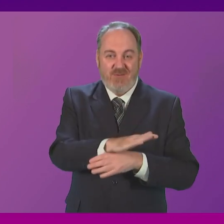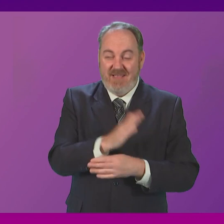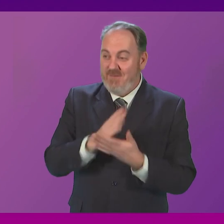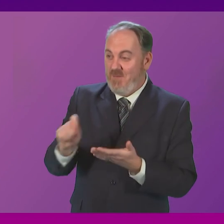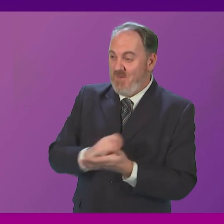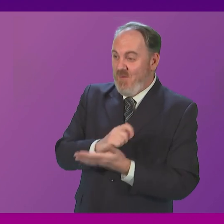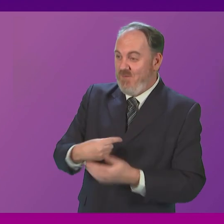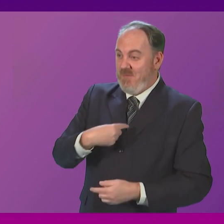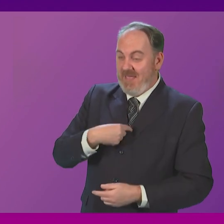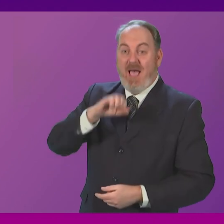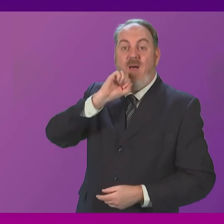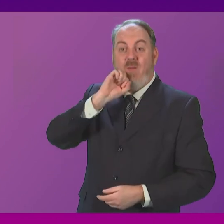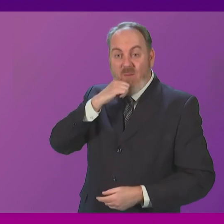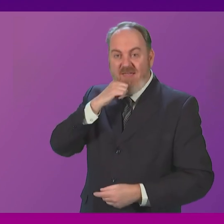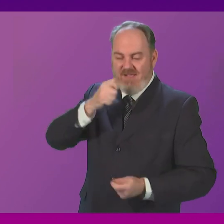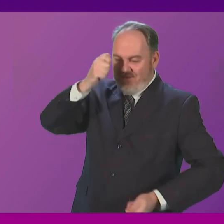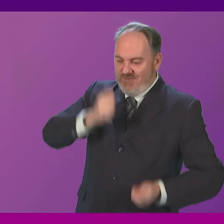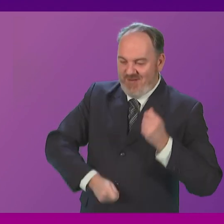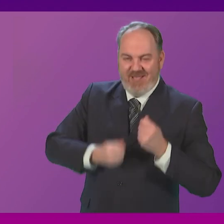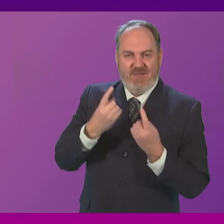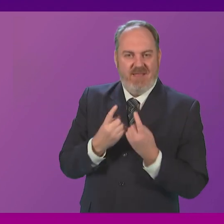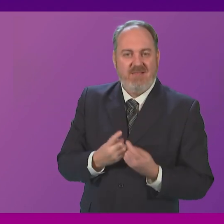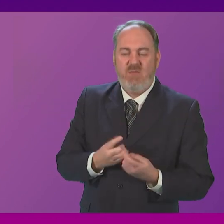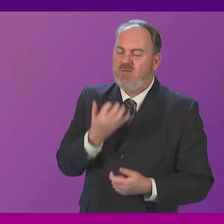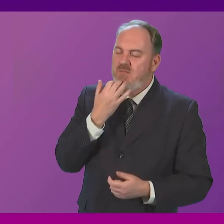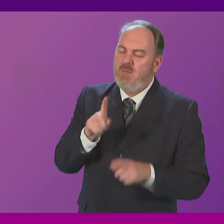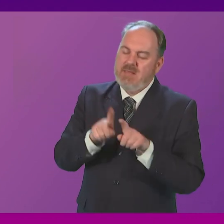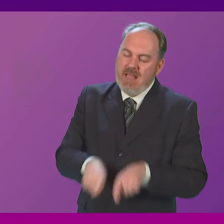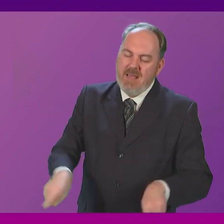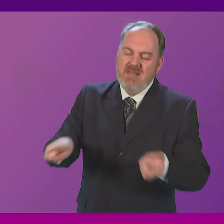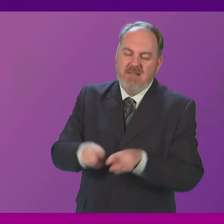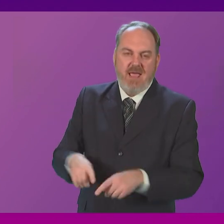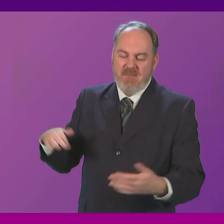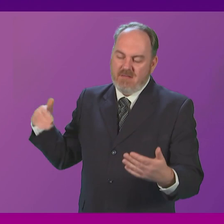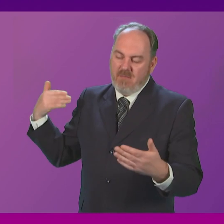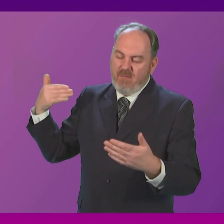We do not have to settle for continuity, for mediocrity, or for more of the divisive and dreary same.